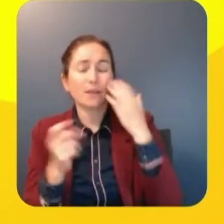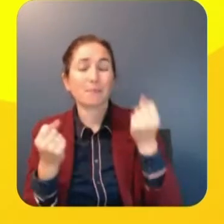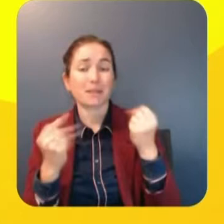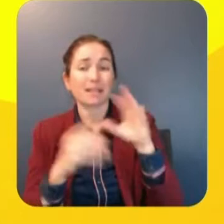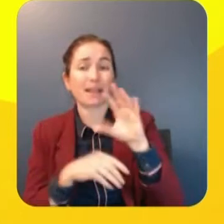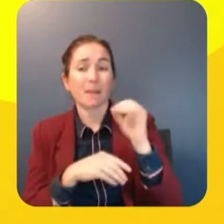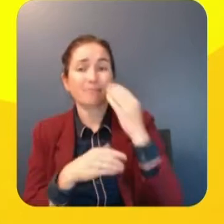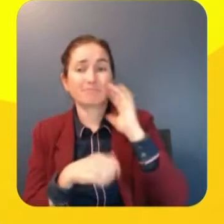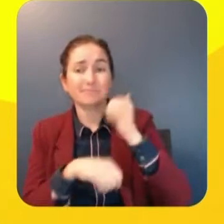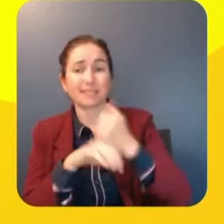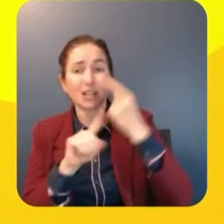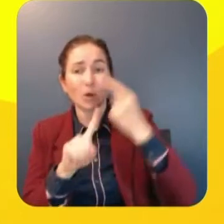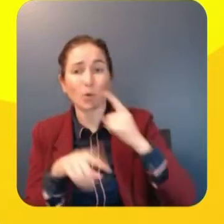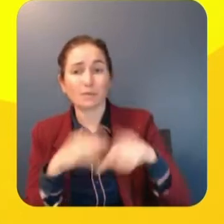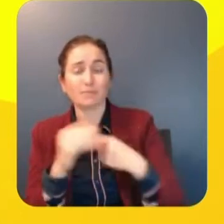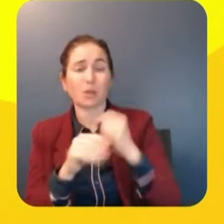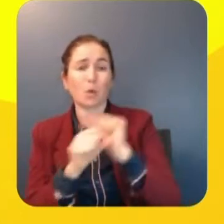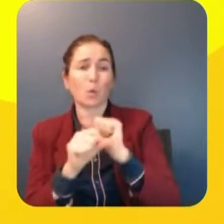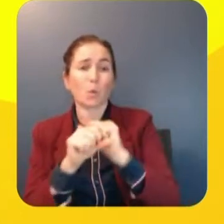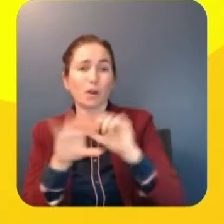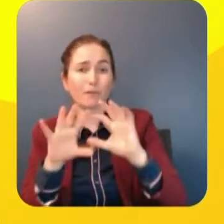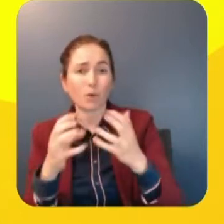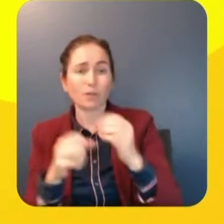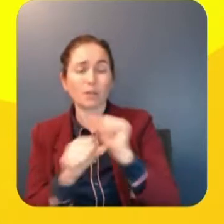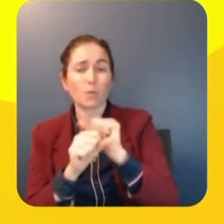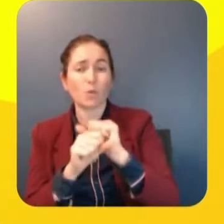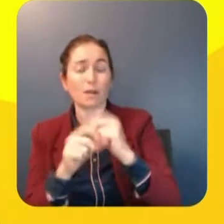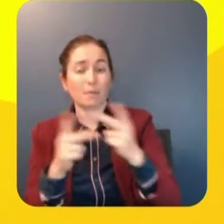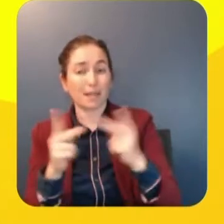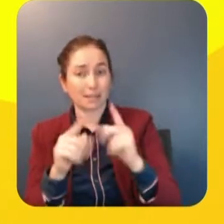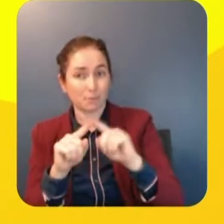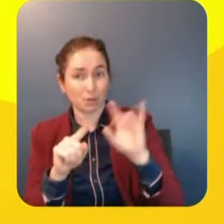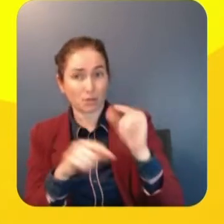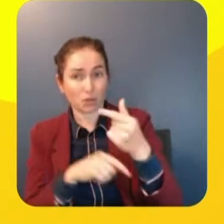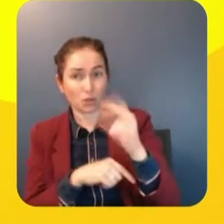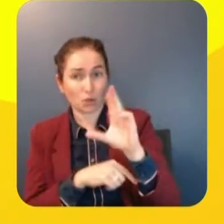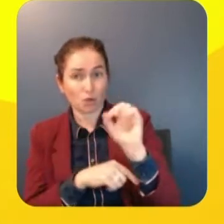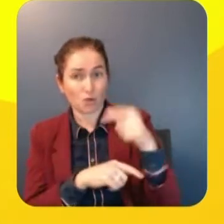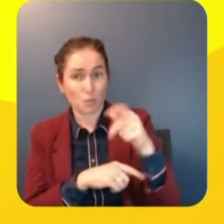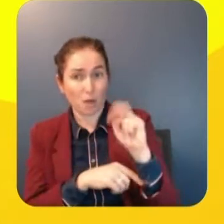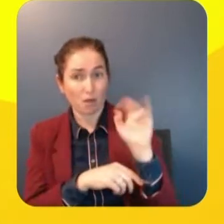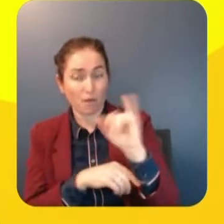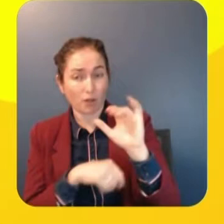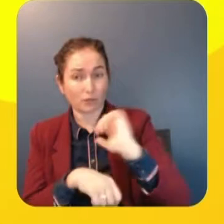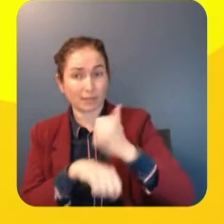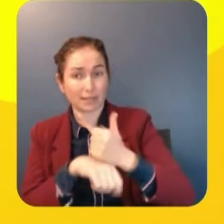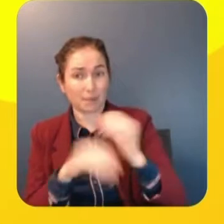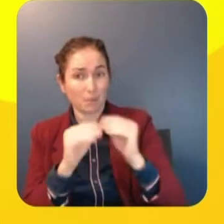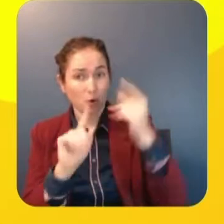their workforce in their workplace, but at Groupon, you've also set some additional goals. Could you tell us a little bit more about that? Yes, indeed.